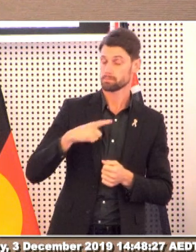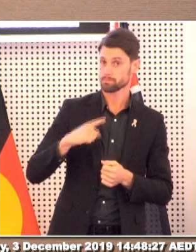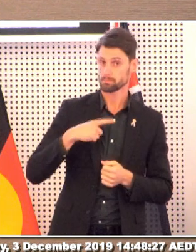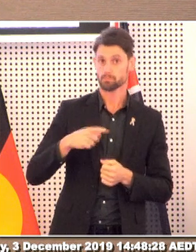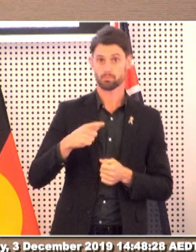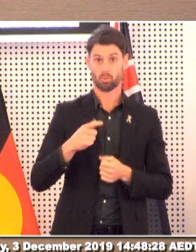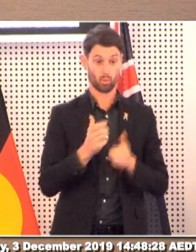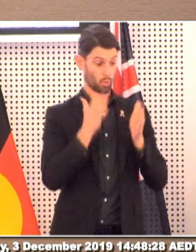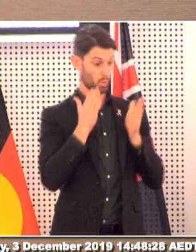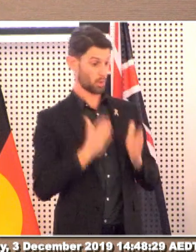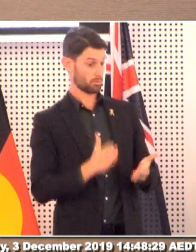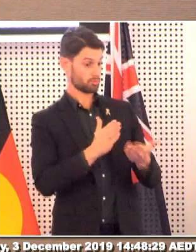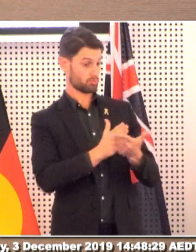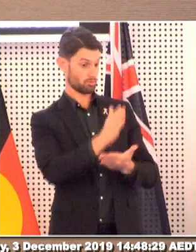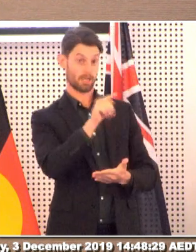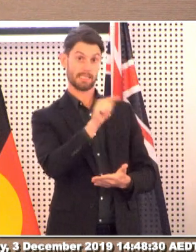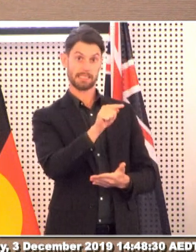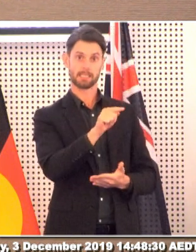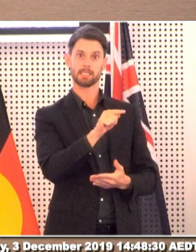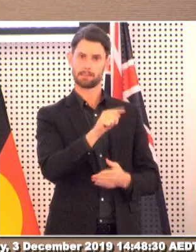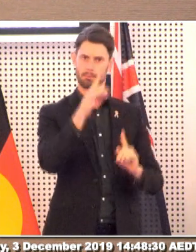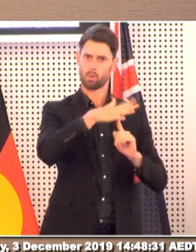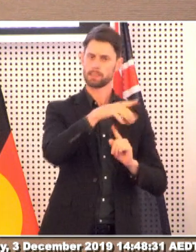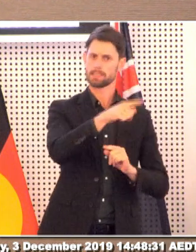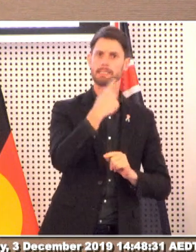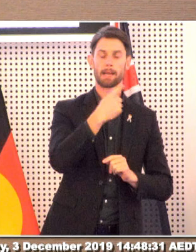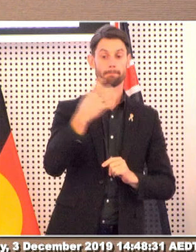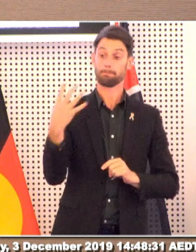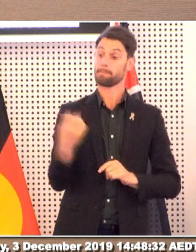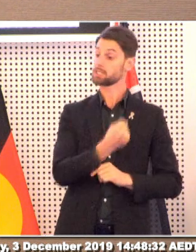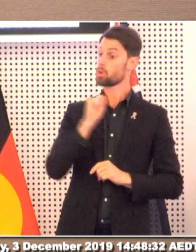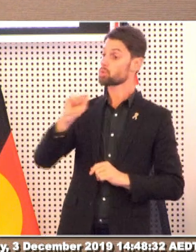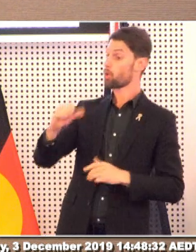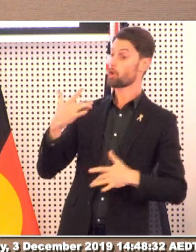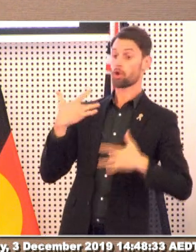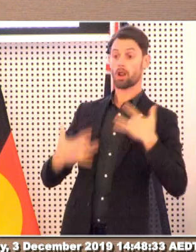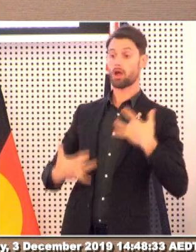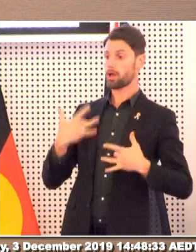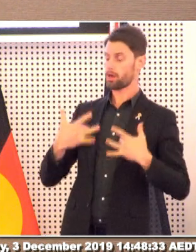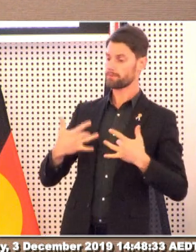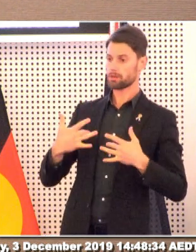ability to live a life that is – that respects the human dignity of every